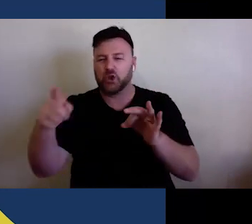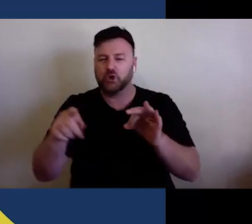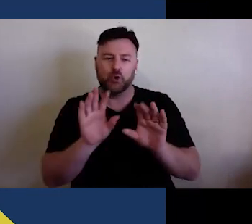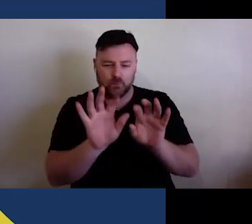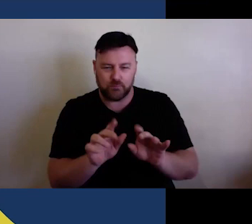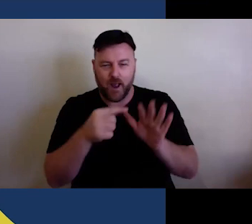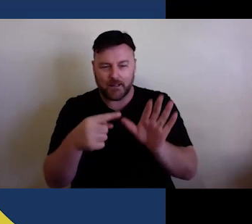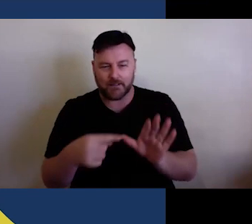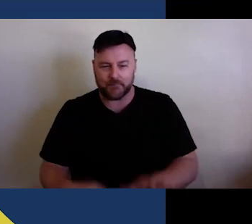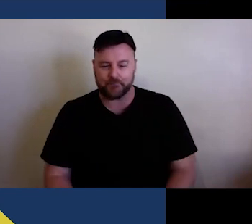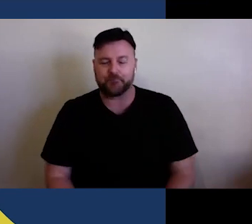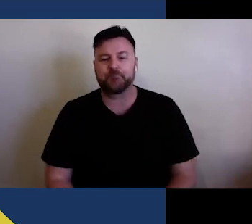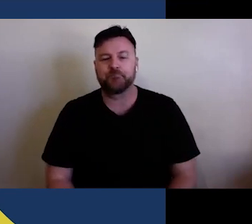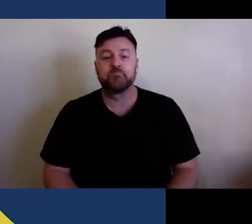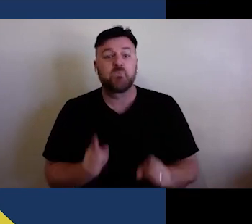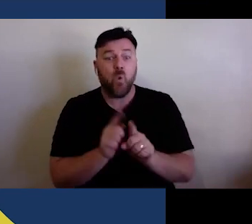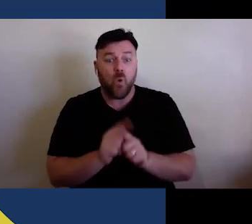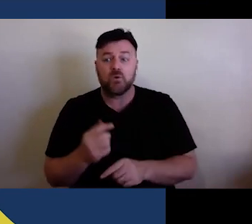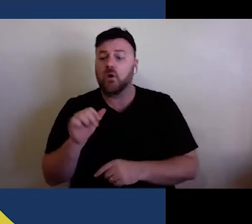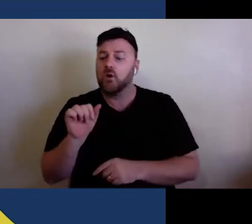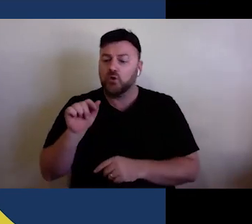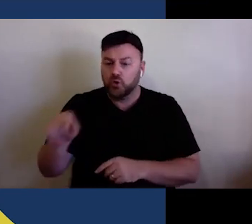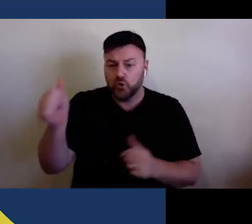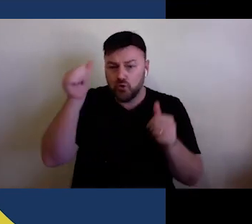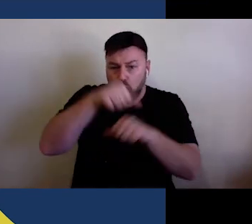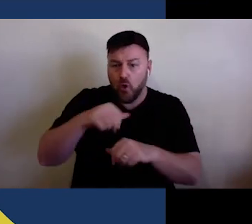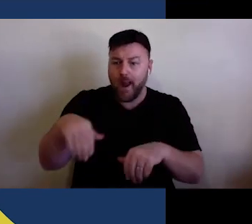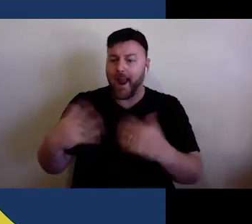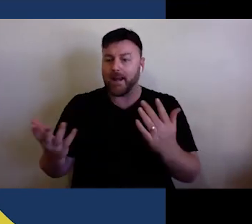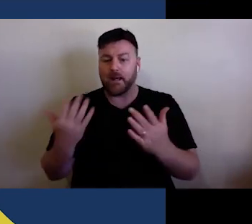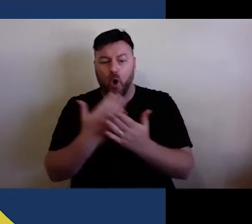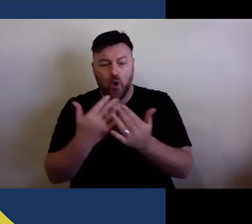online. Please share these in the chat feature as we go. Thank you so